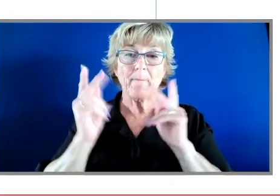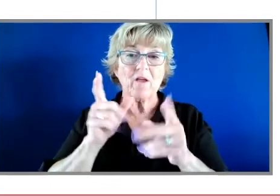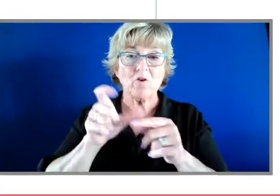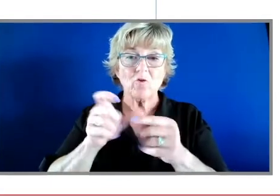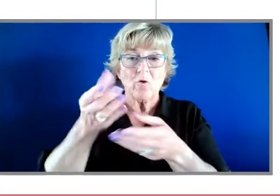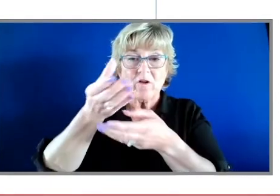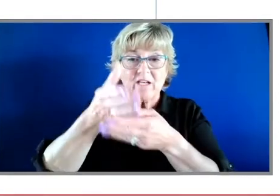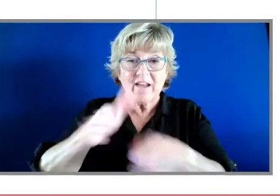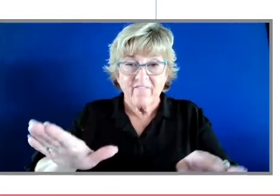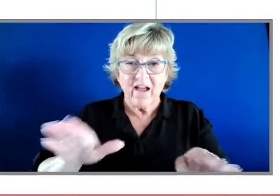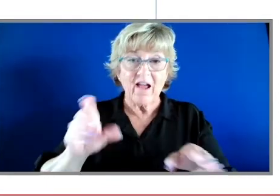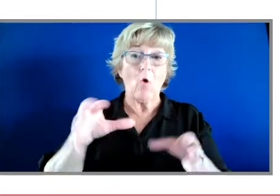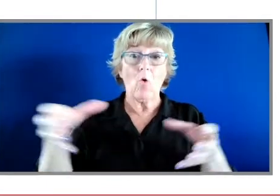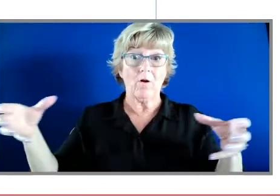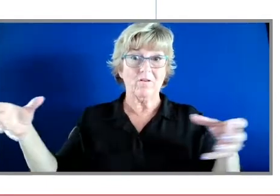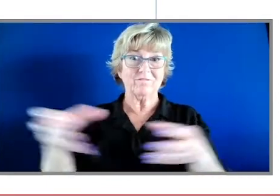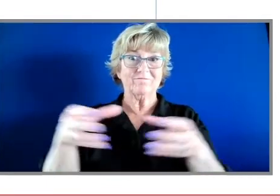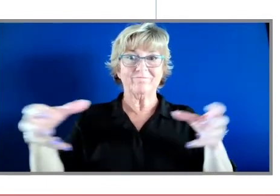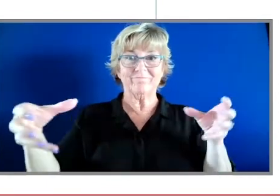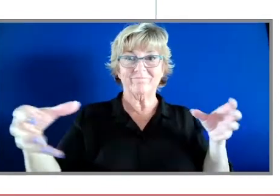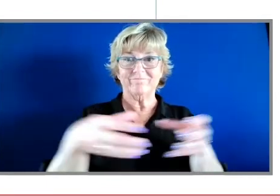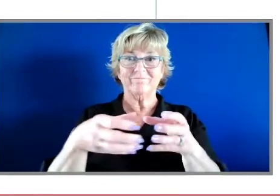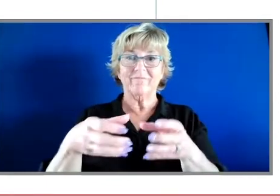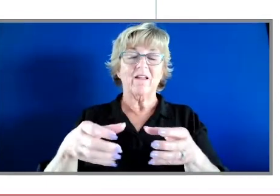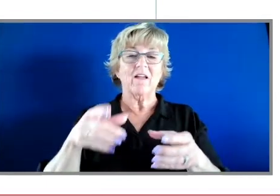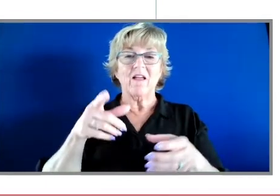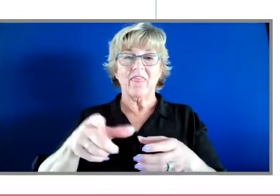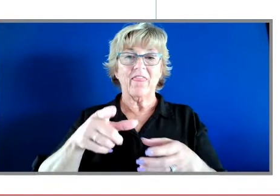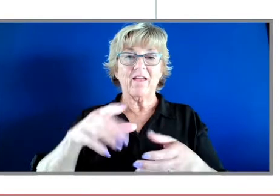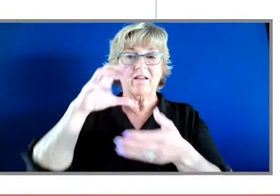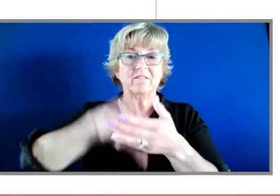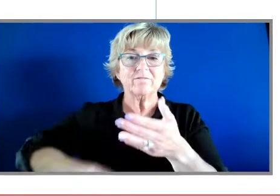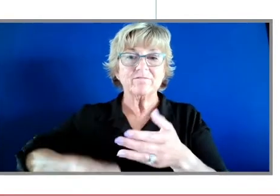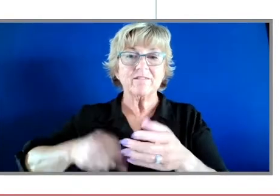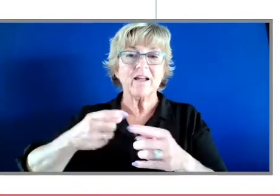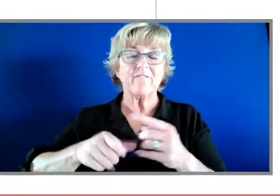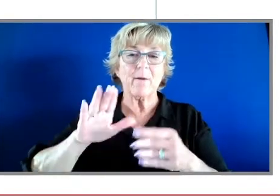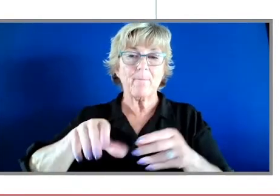Studio: dividing them or combining them in a way that deprives them of their opportunity to elect a candidate